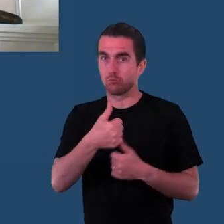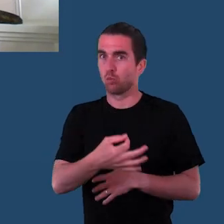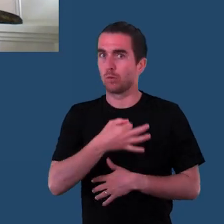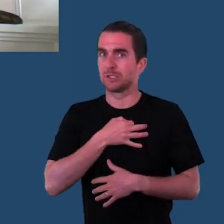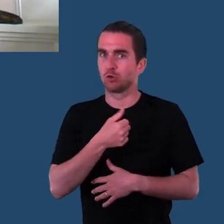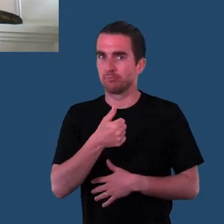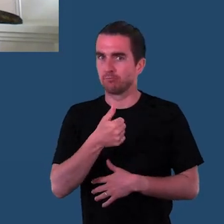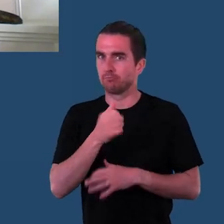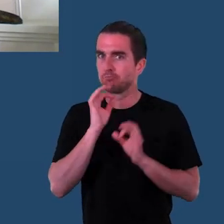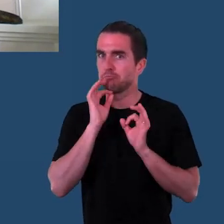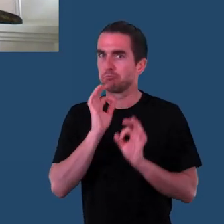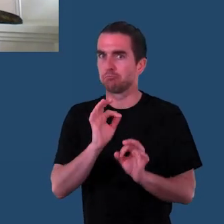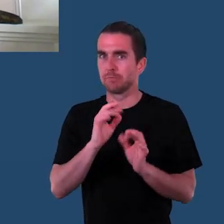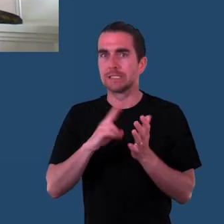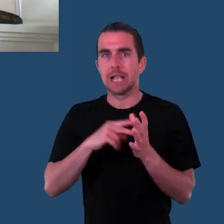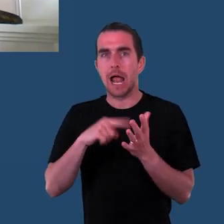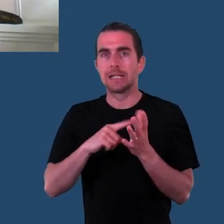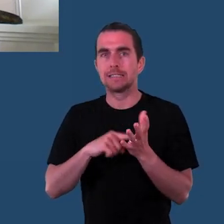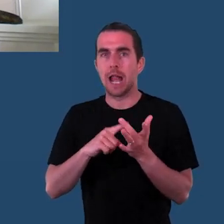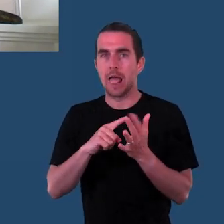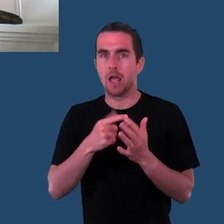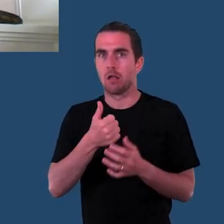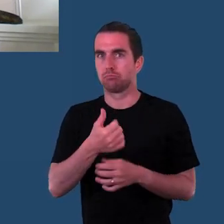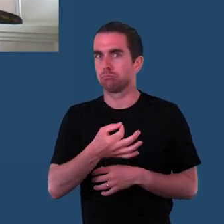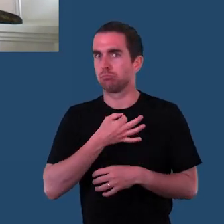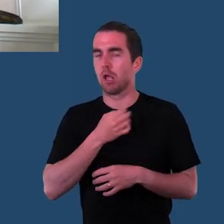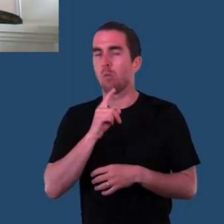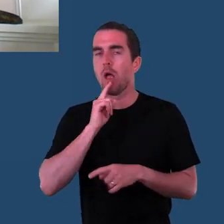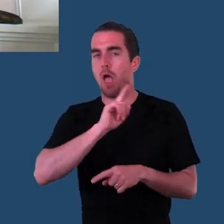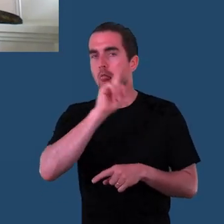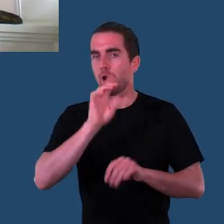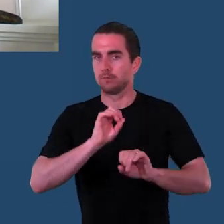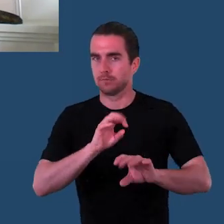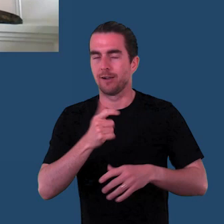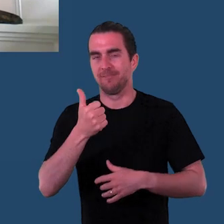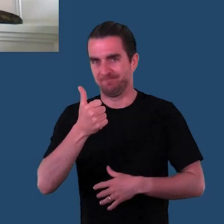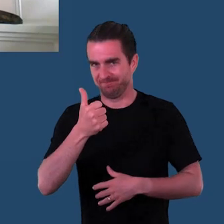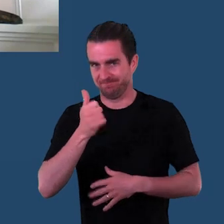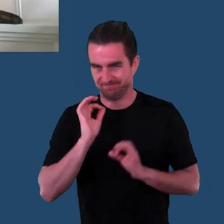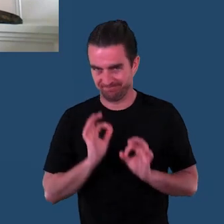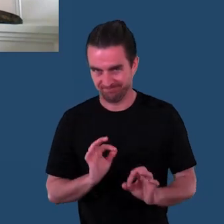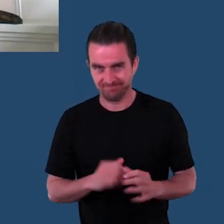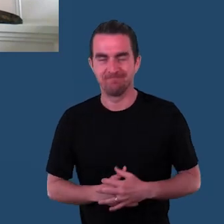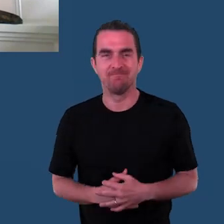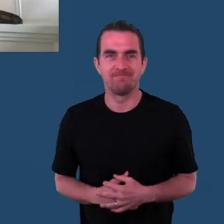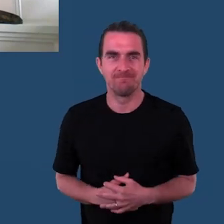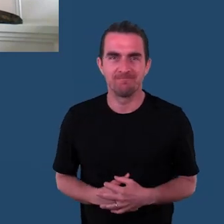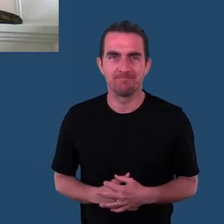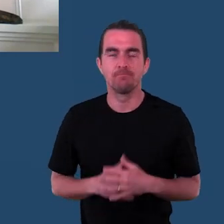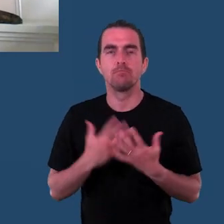But it's a really good question, Natalie, but we will come back to that one.